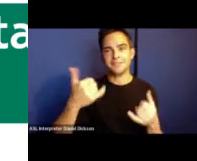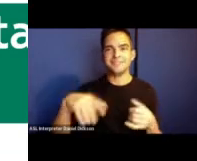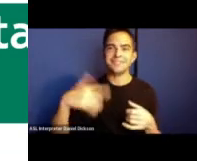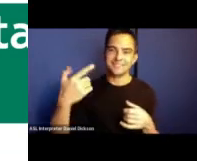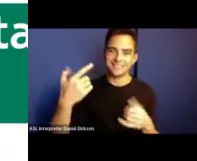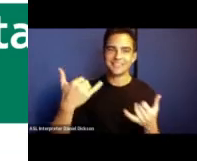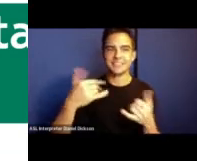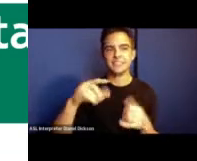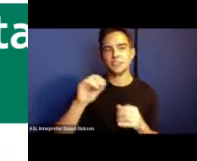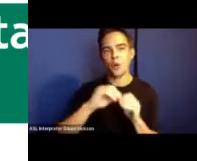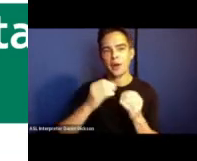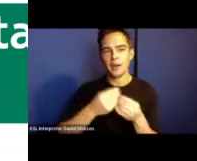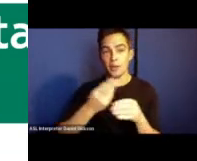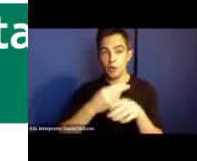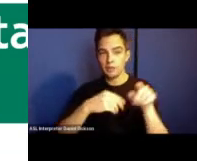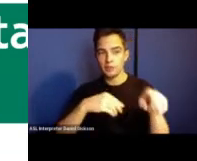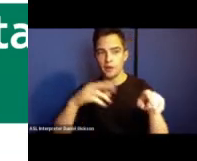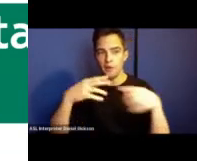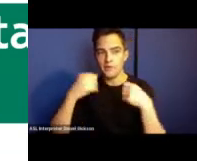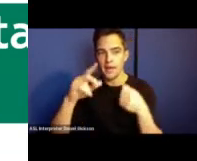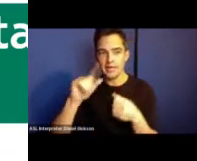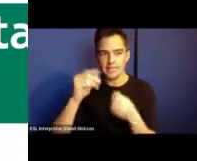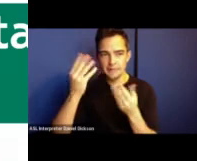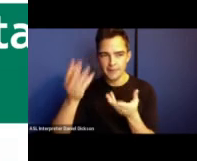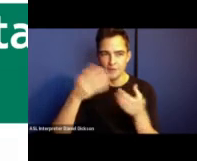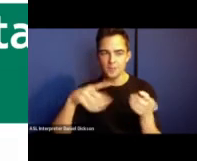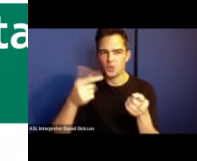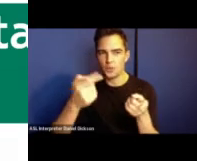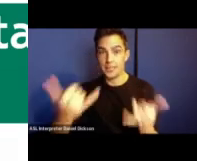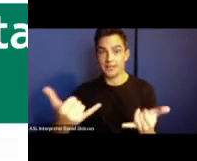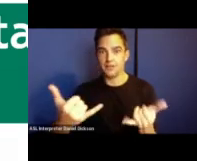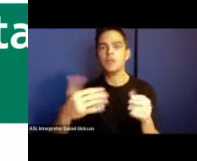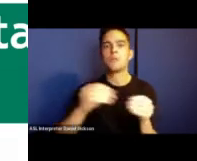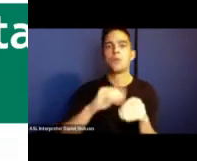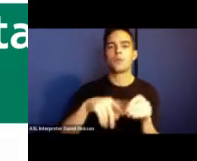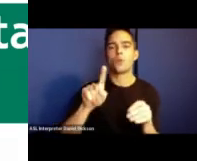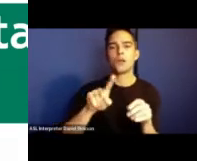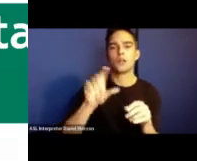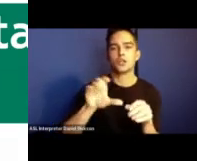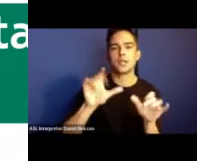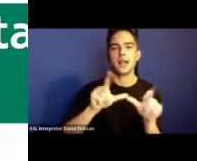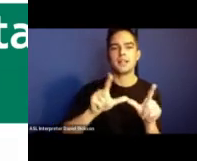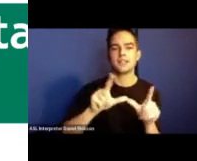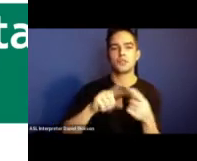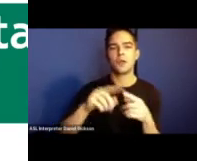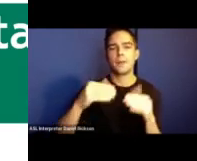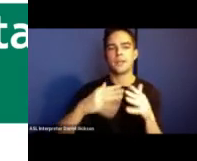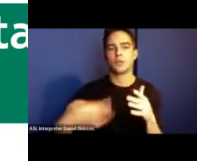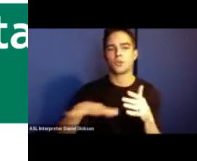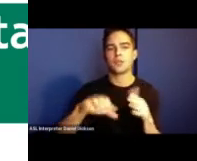organizations using the recovery data platform. We've issued more than 100 licenses to peers across the state. We've captured